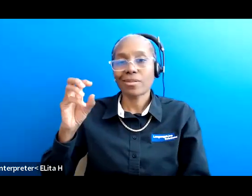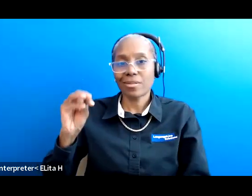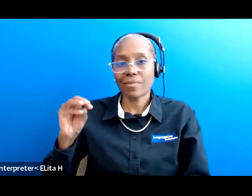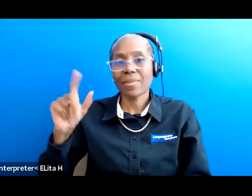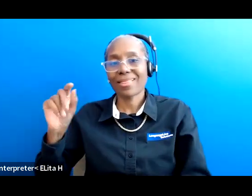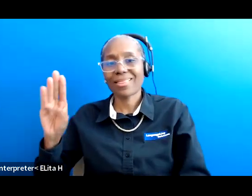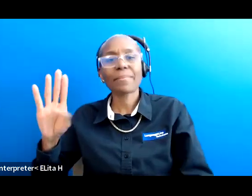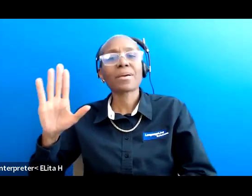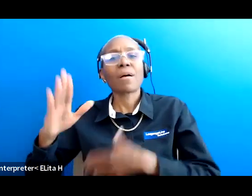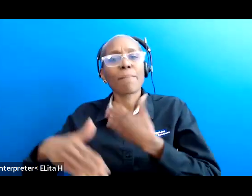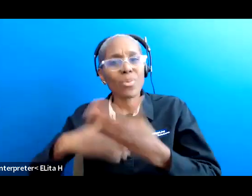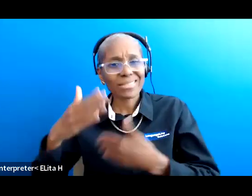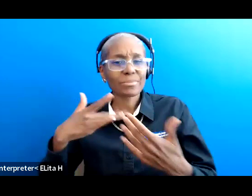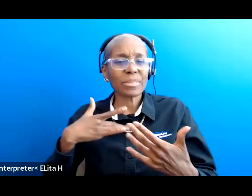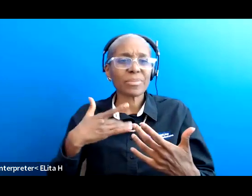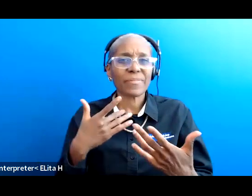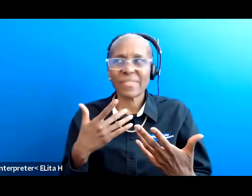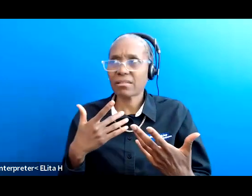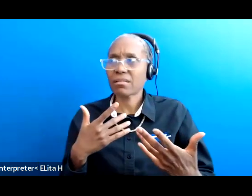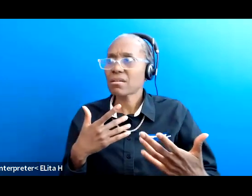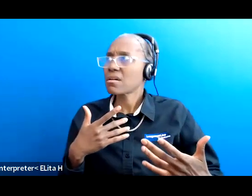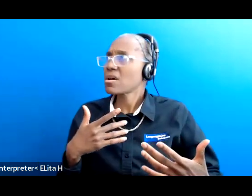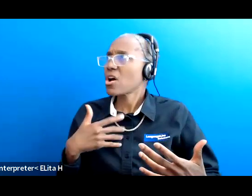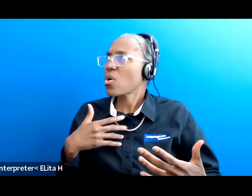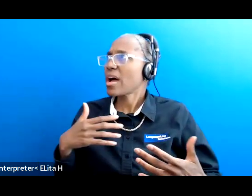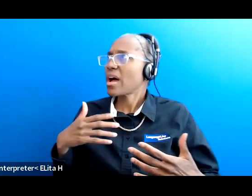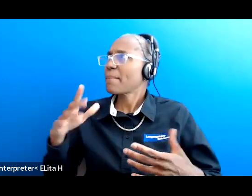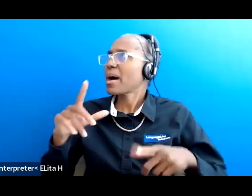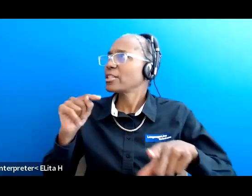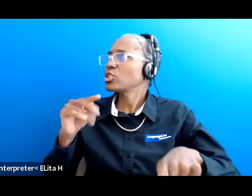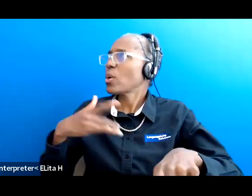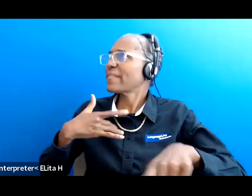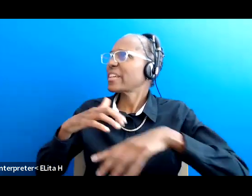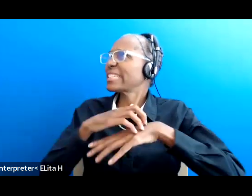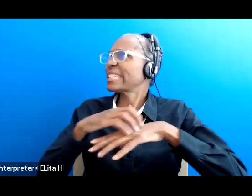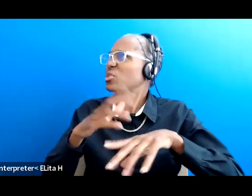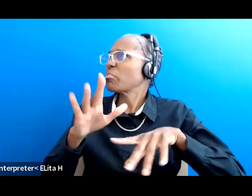sometimes people will feel like they're having an itch on their toe, but their toe is no longer there.